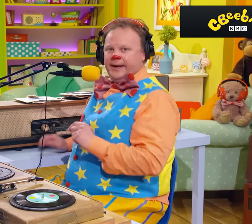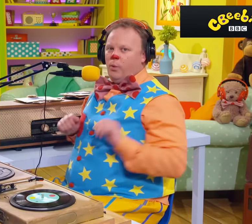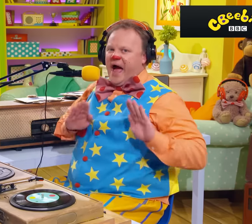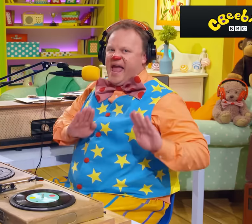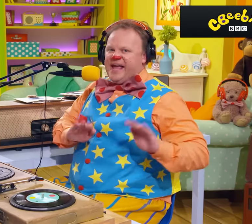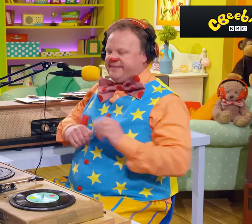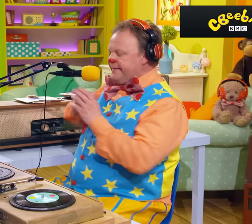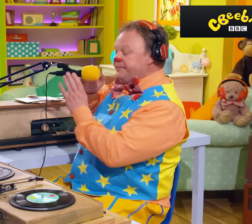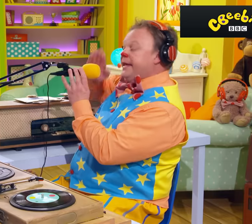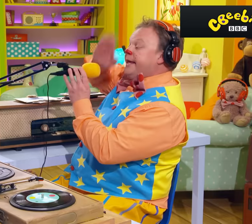wait